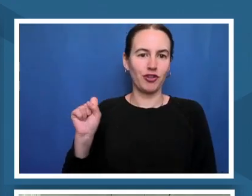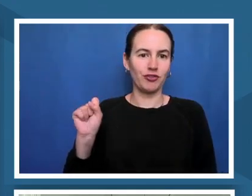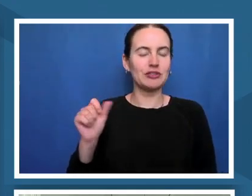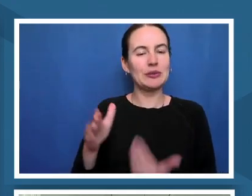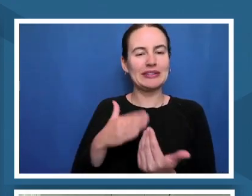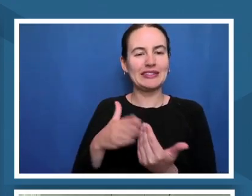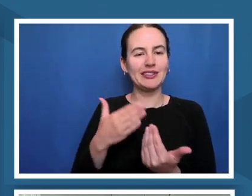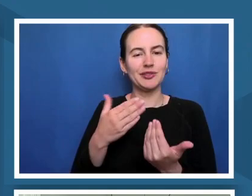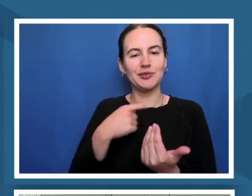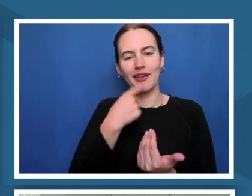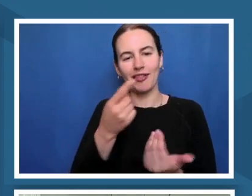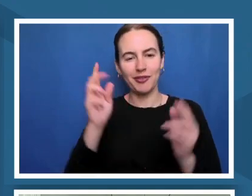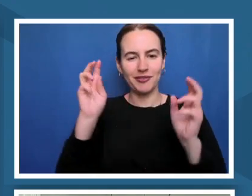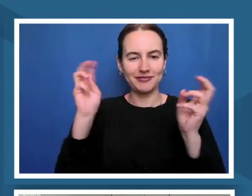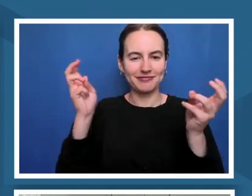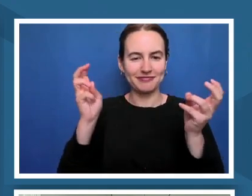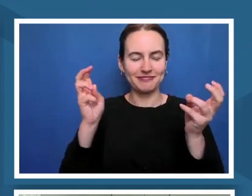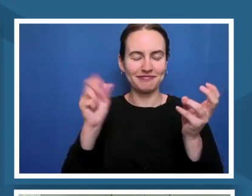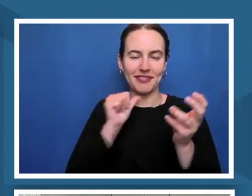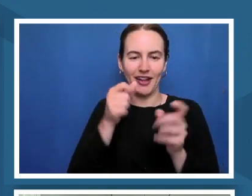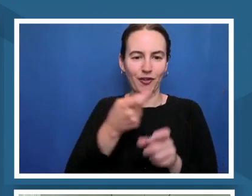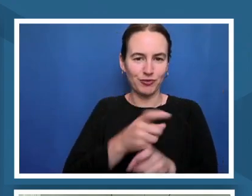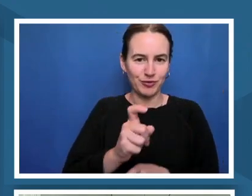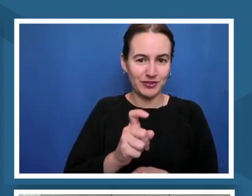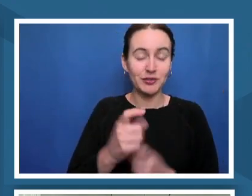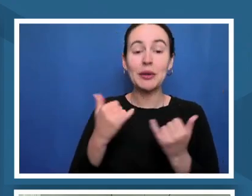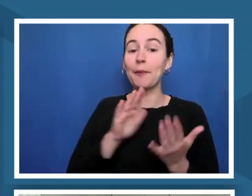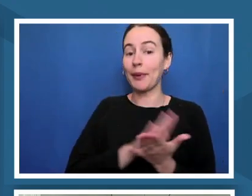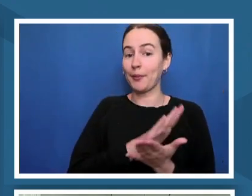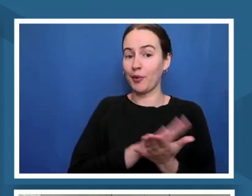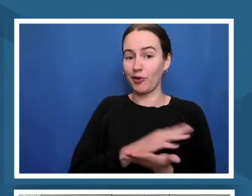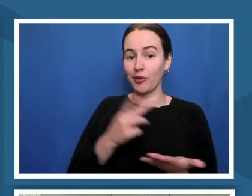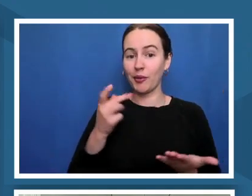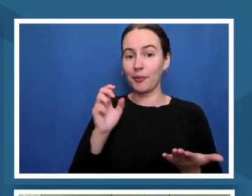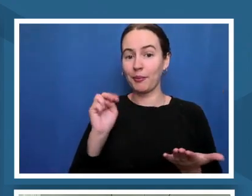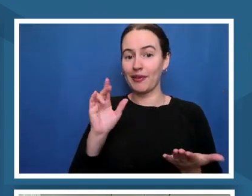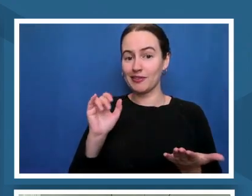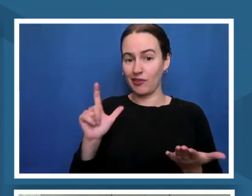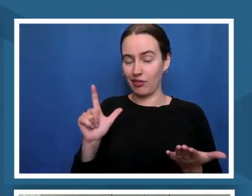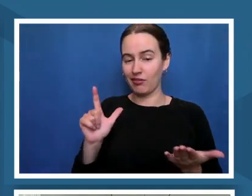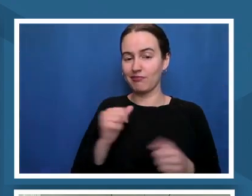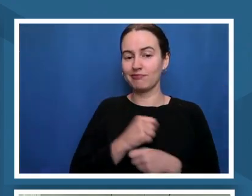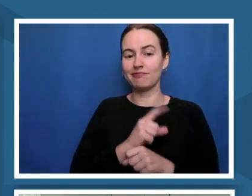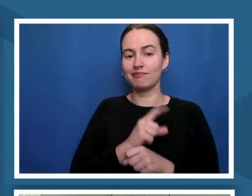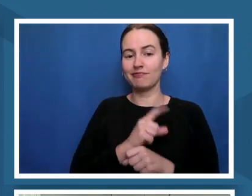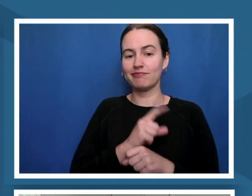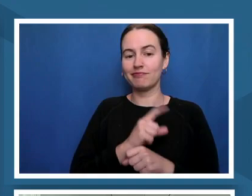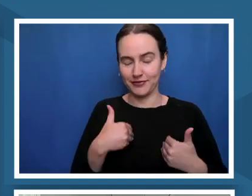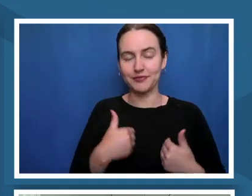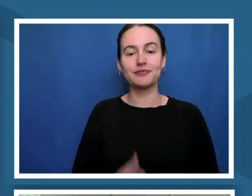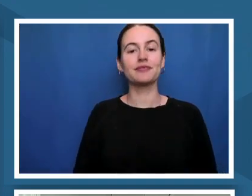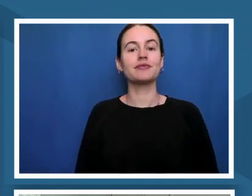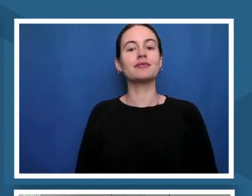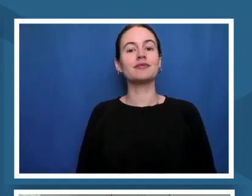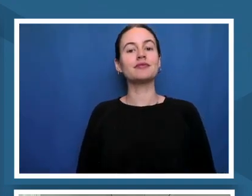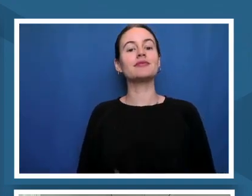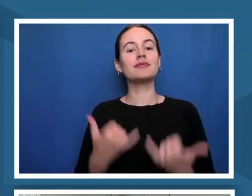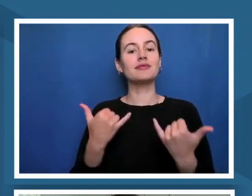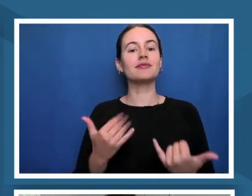would you please make sure you have your piece of paper and pencil and we are going to exercise through